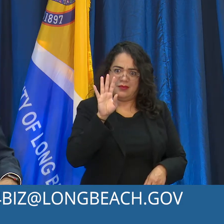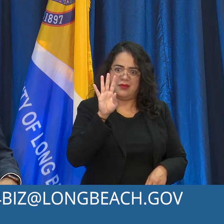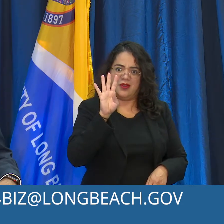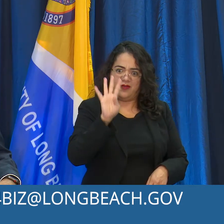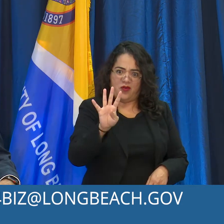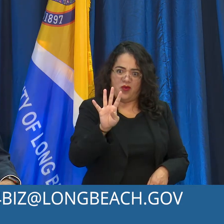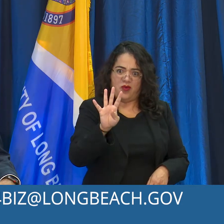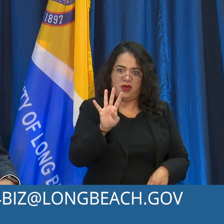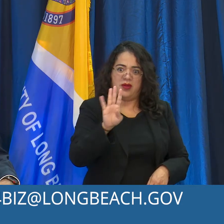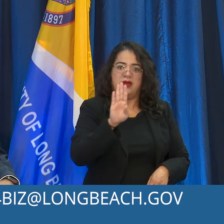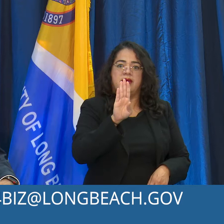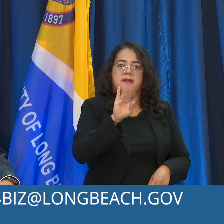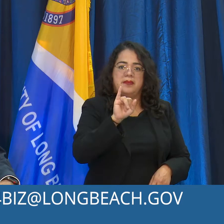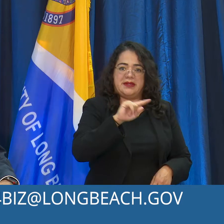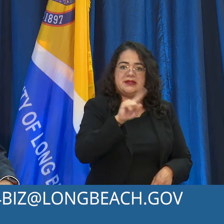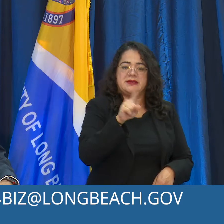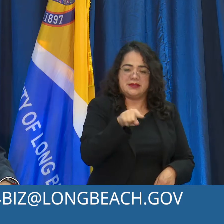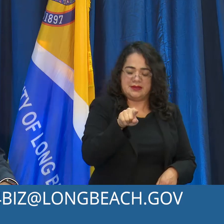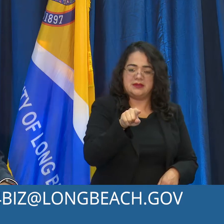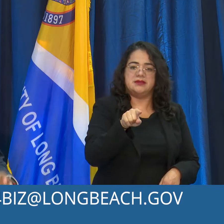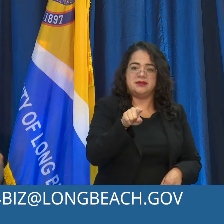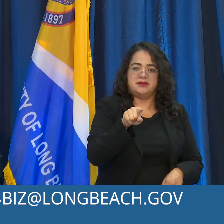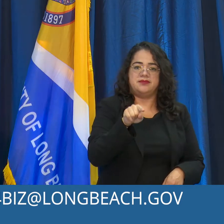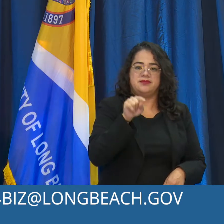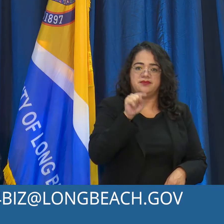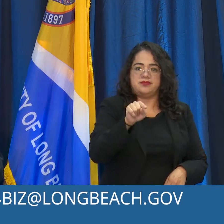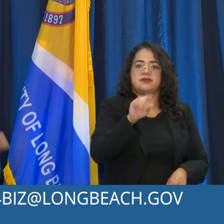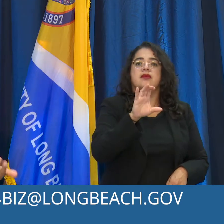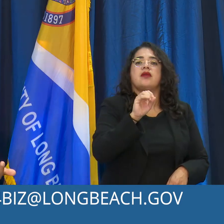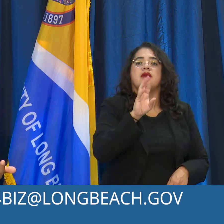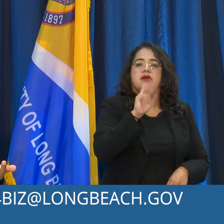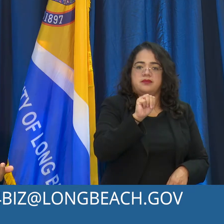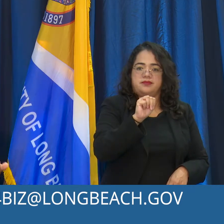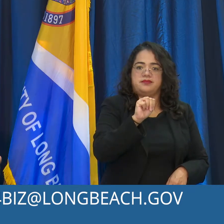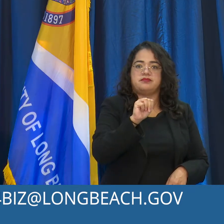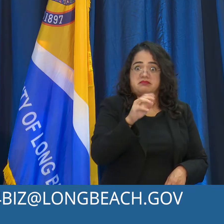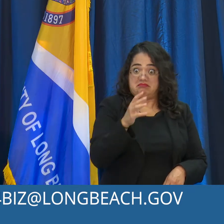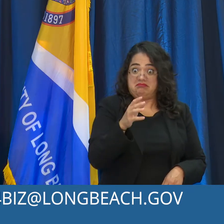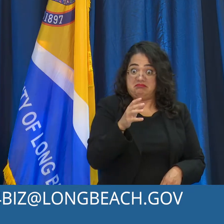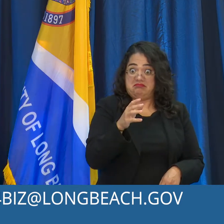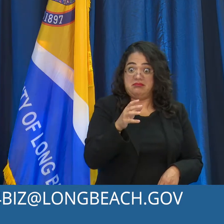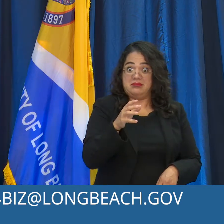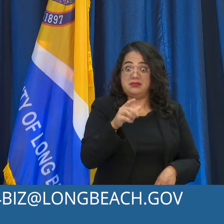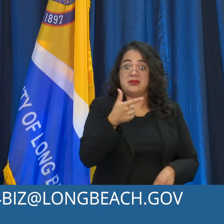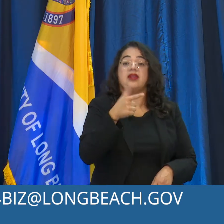or they can also go to the longbeach.gov public works page and they can actually apply